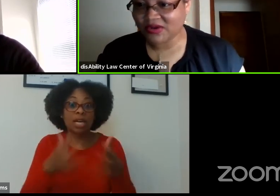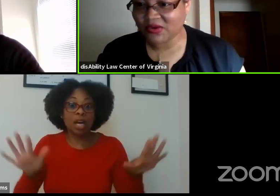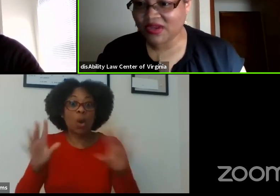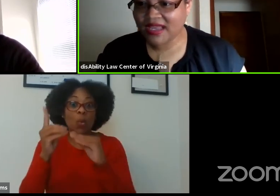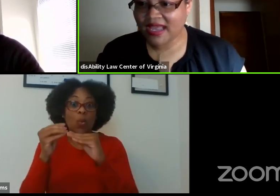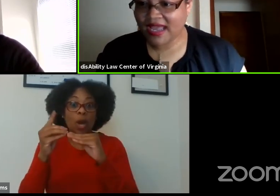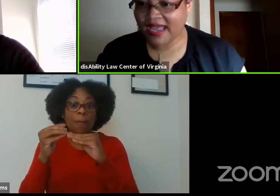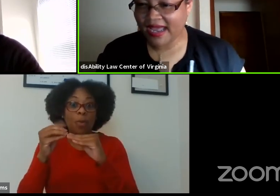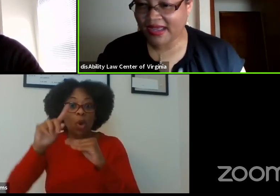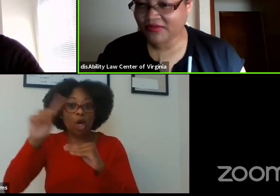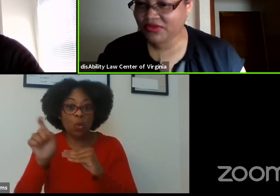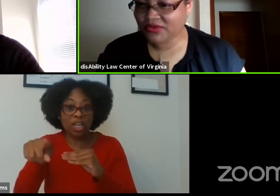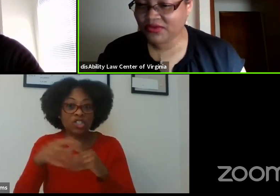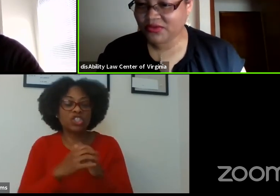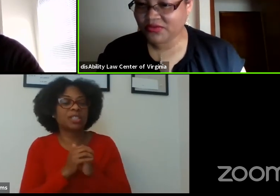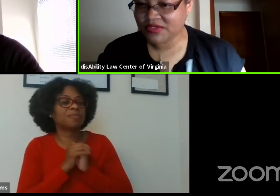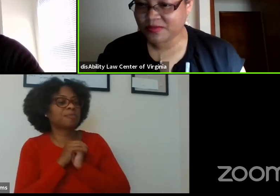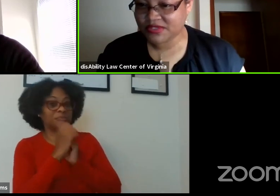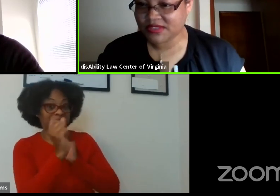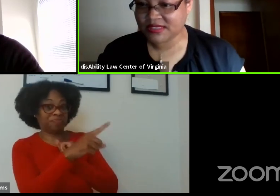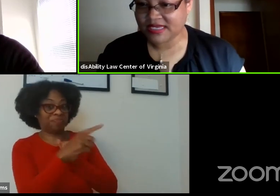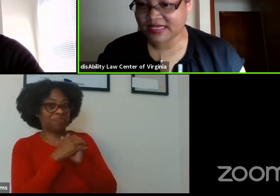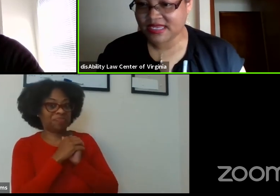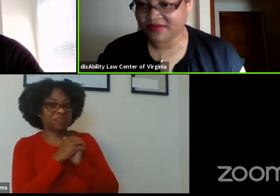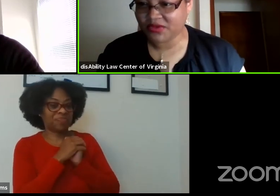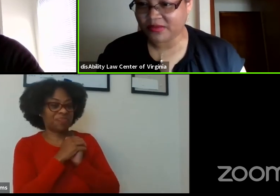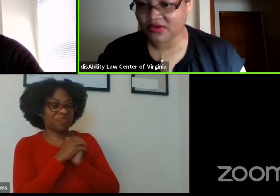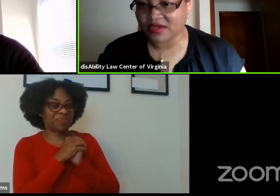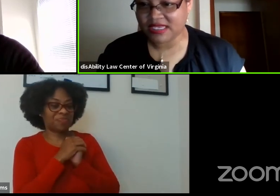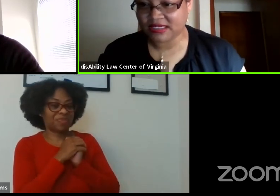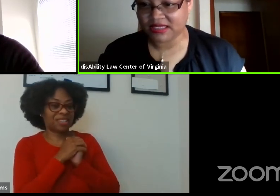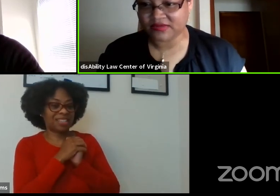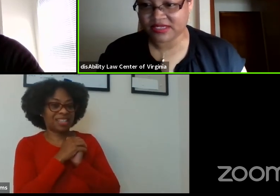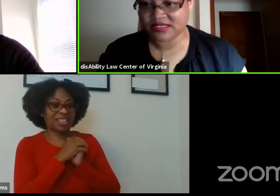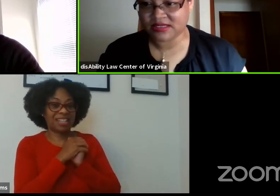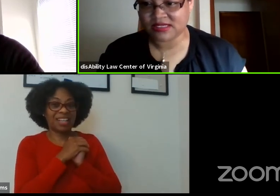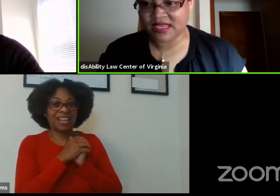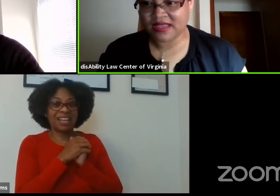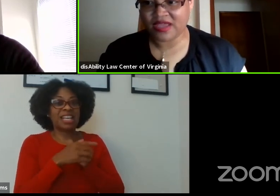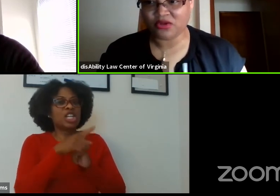So have you -- this person has asked have you come across any life lessons